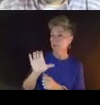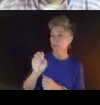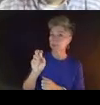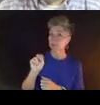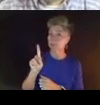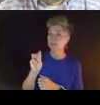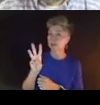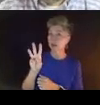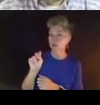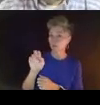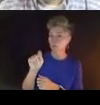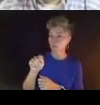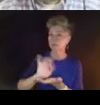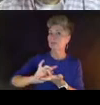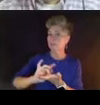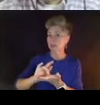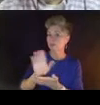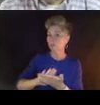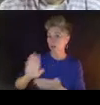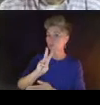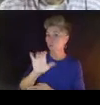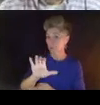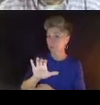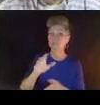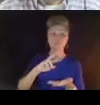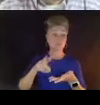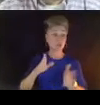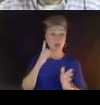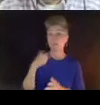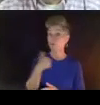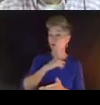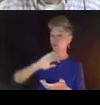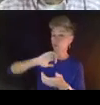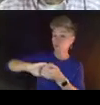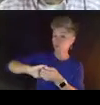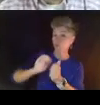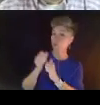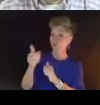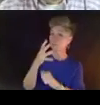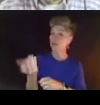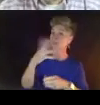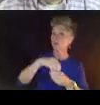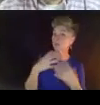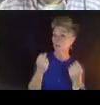It's allowed us to partner with the Medical College of Wisconsin and the Inclusion Health Clinic, and it's been a really fun ride